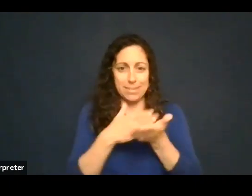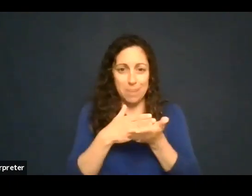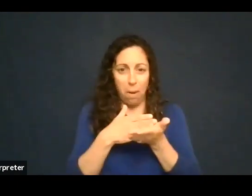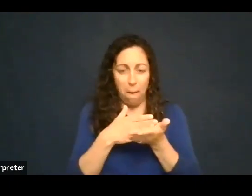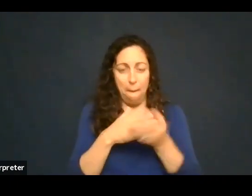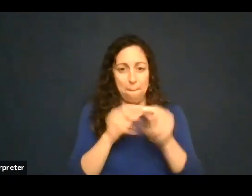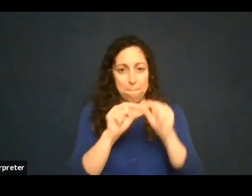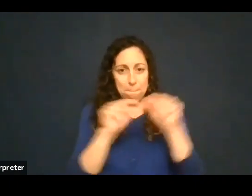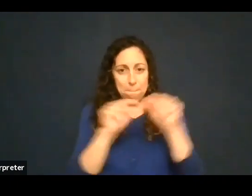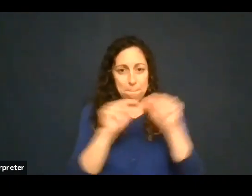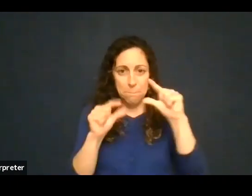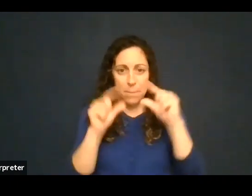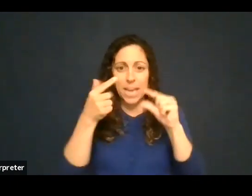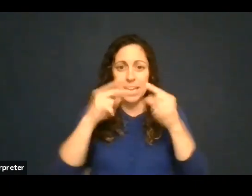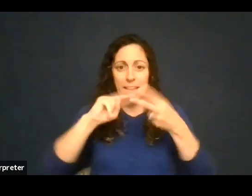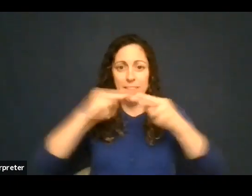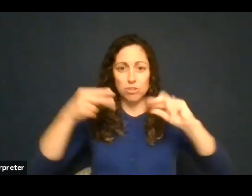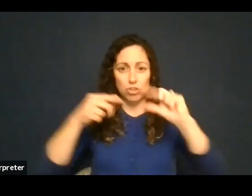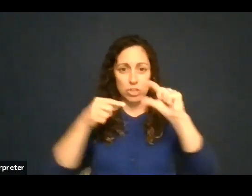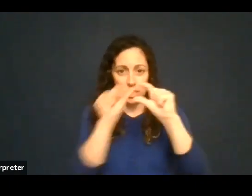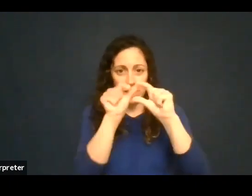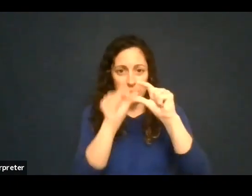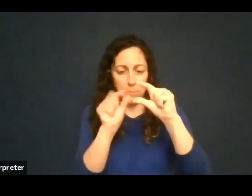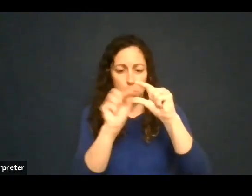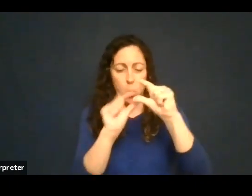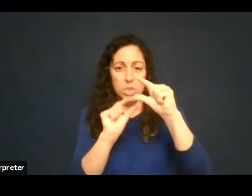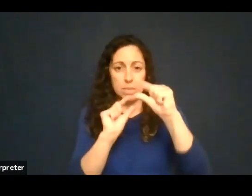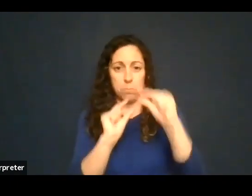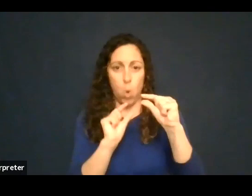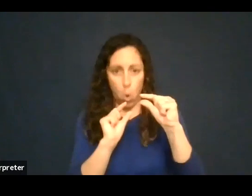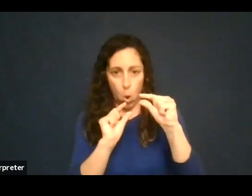into the current viral vectors.